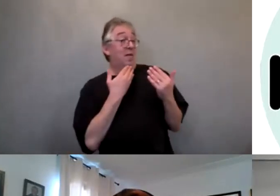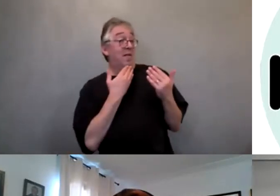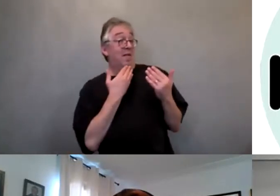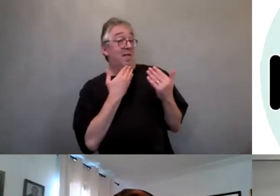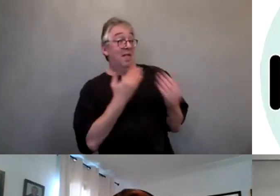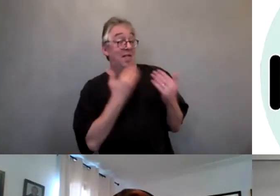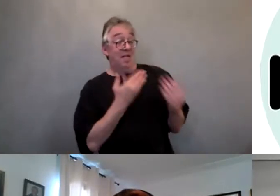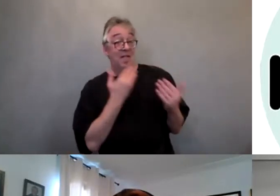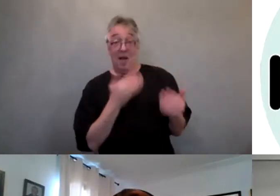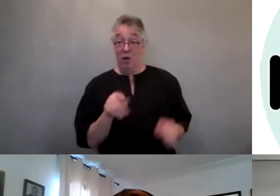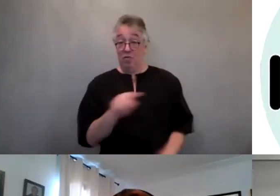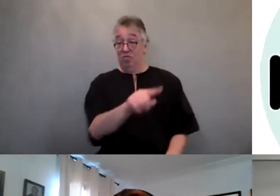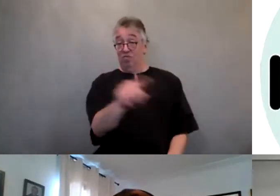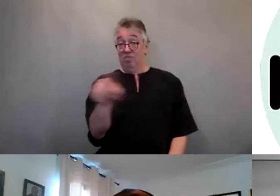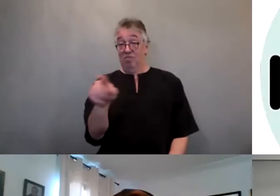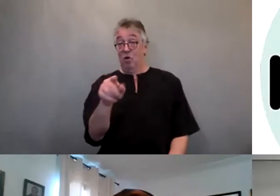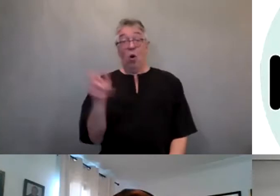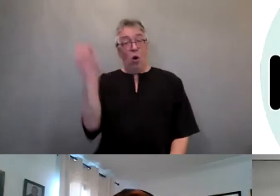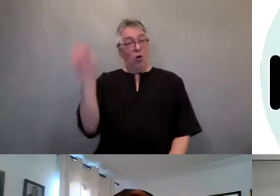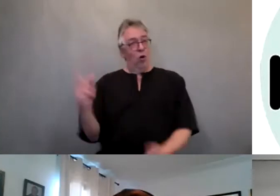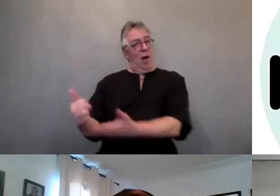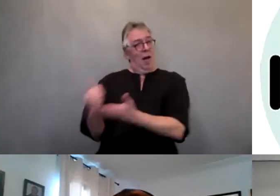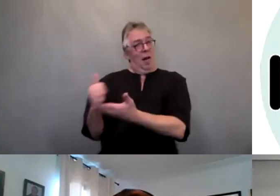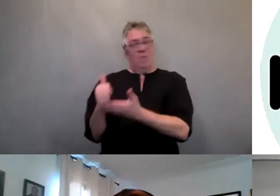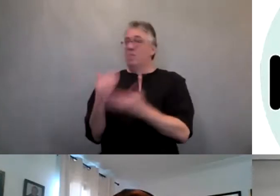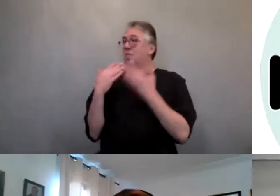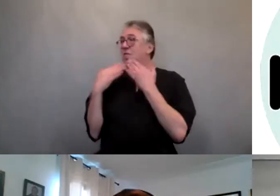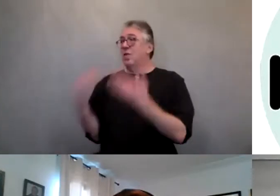. Before we close, I want to